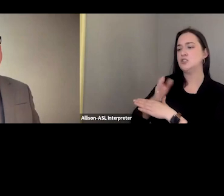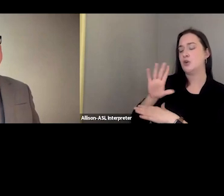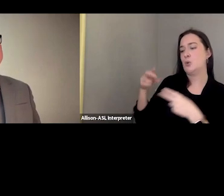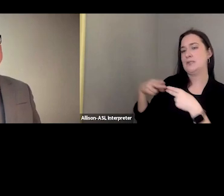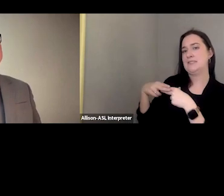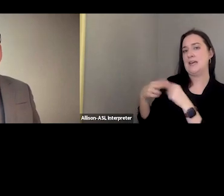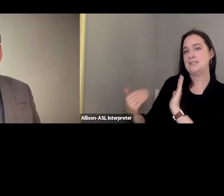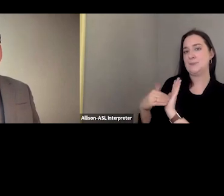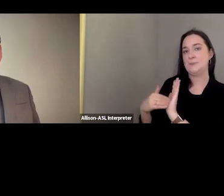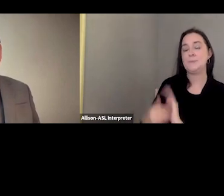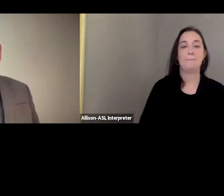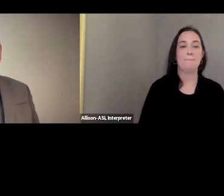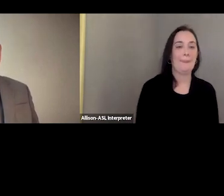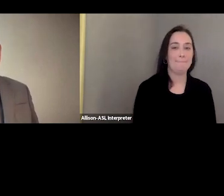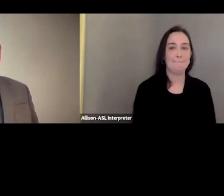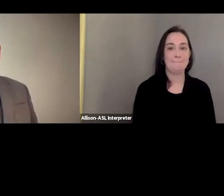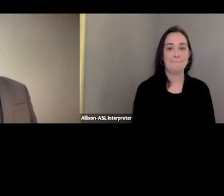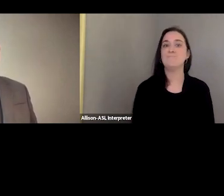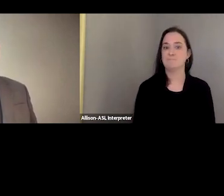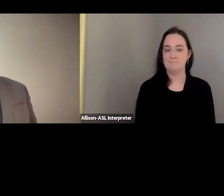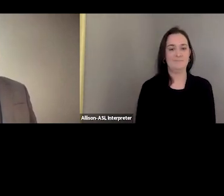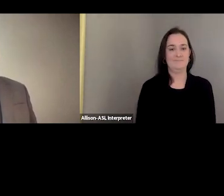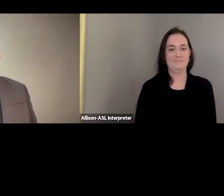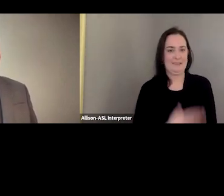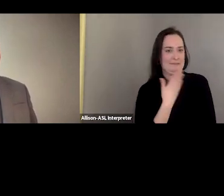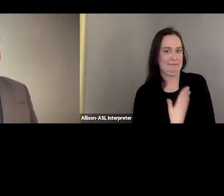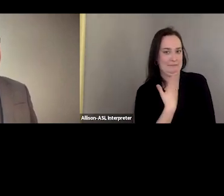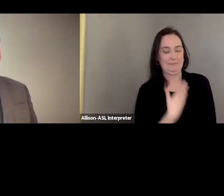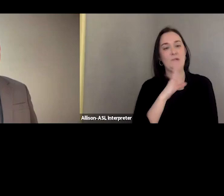Okay. Let me do that. Then.